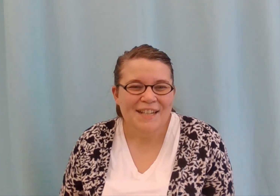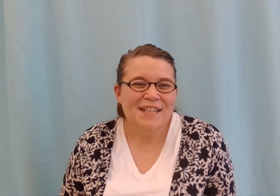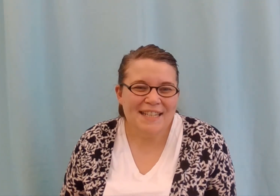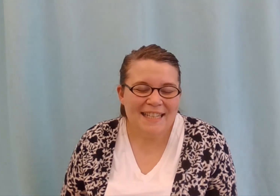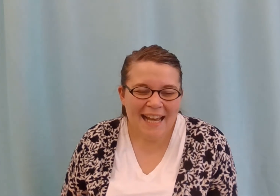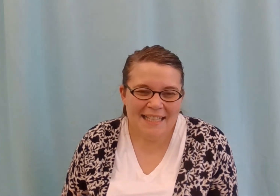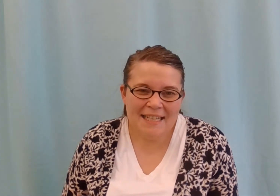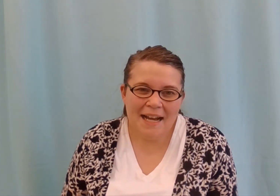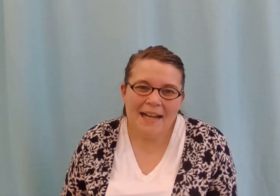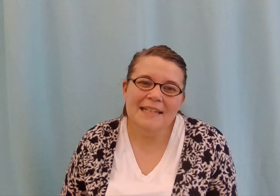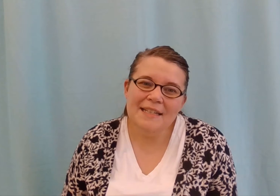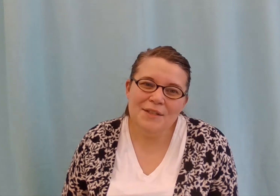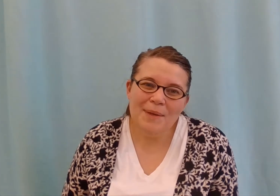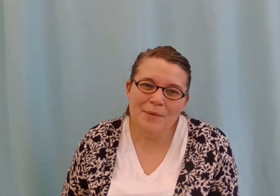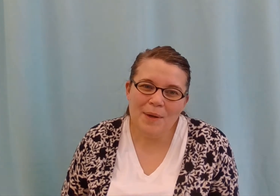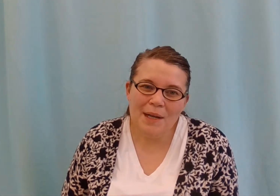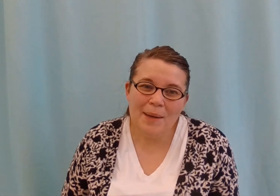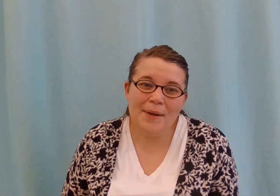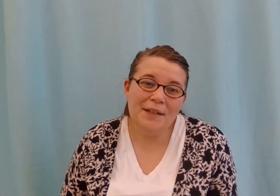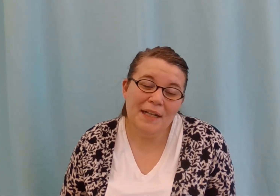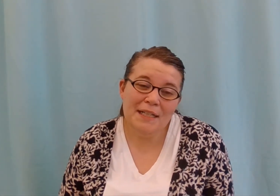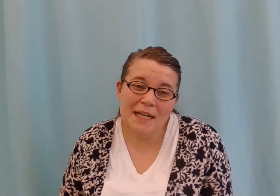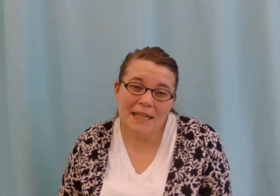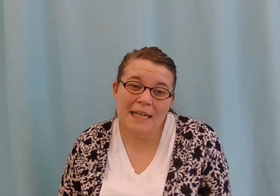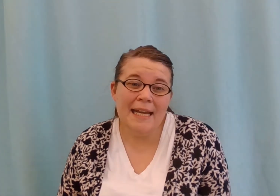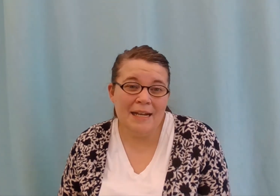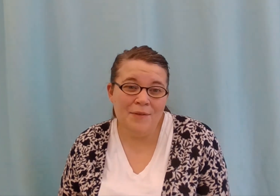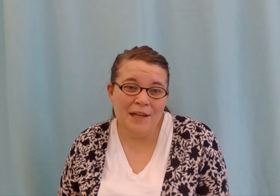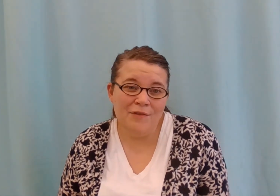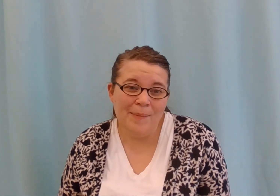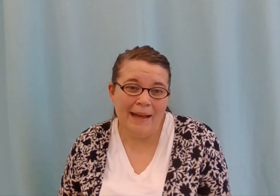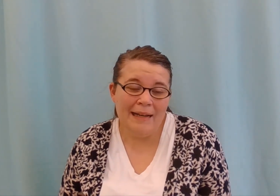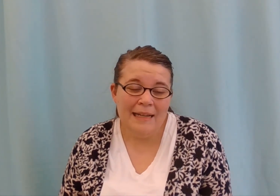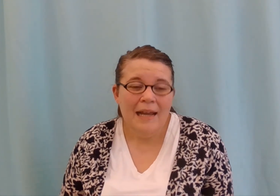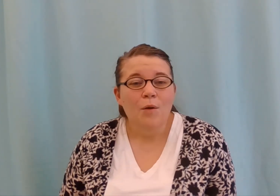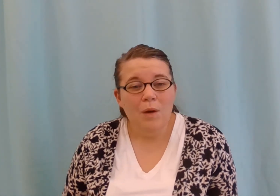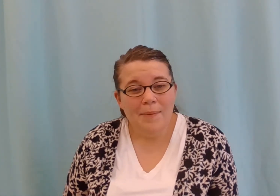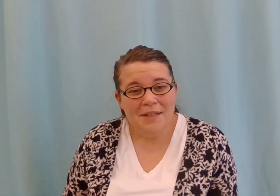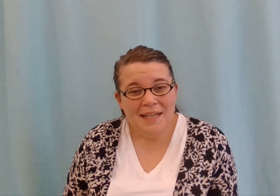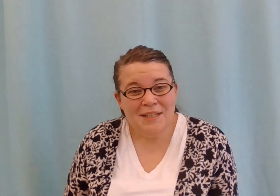So this last song is a sweet one about a little ducky getting ready for bed. We're about to end